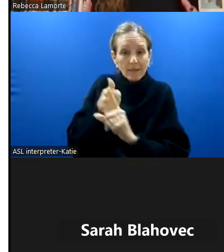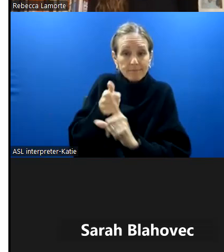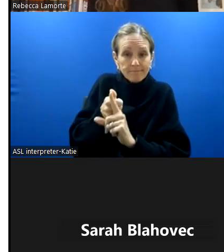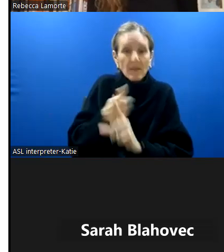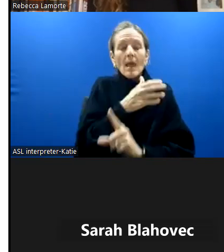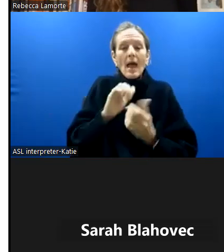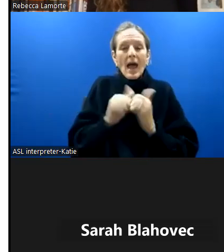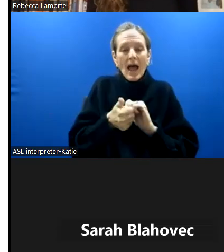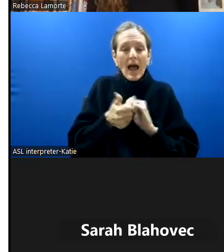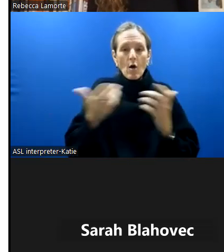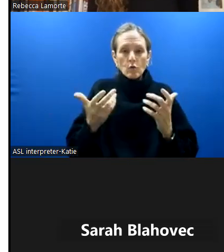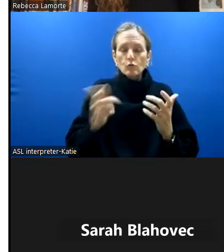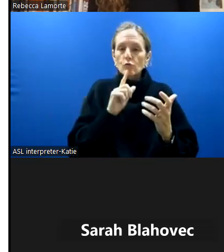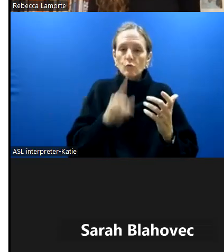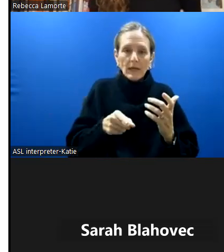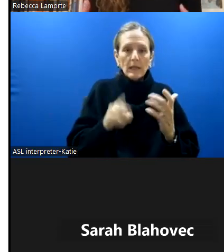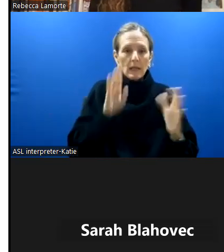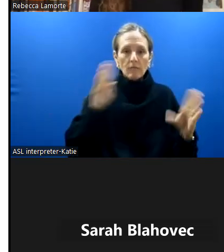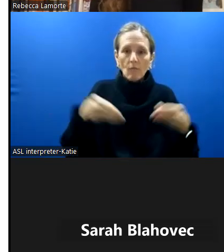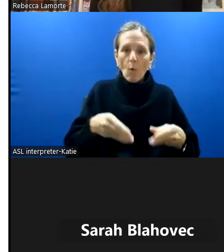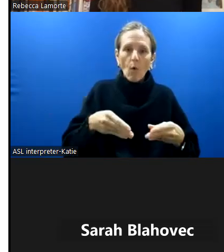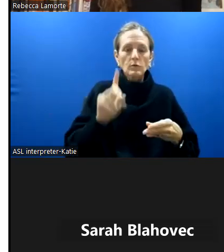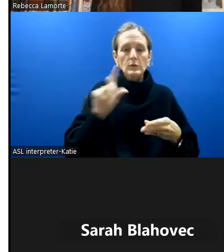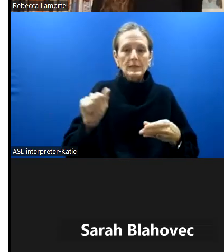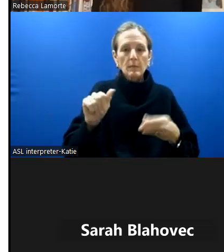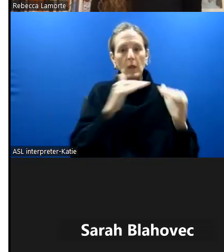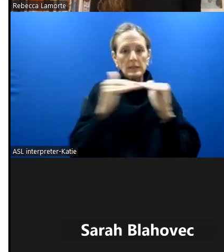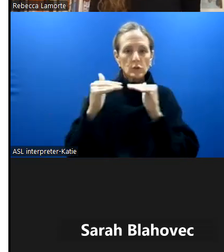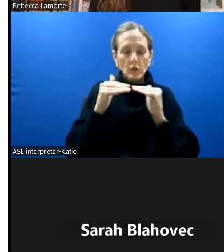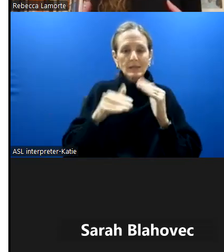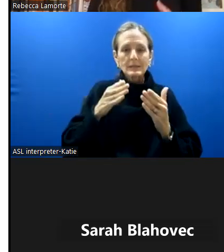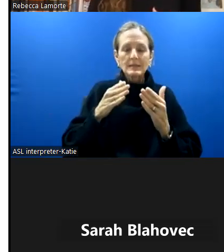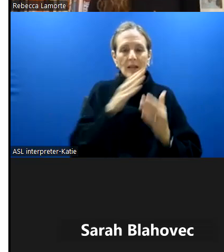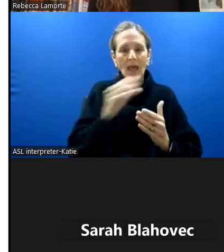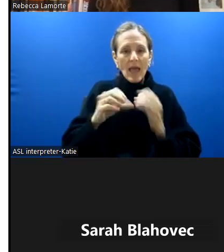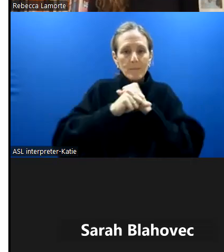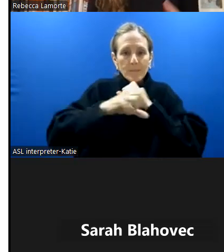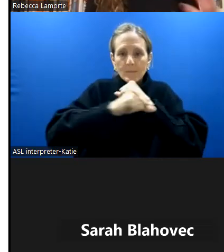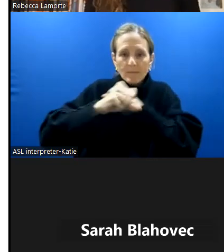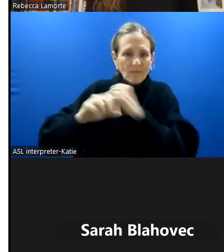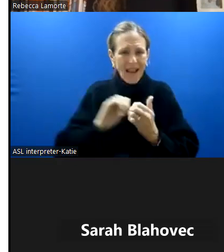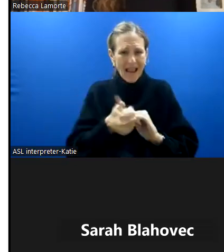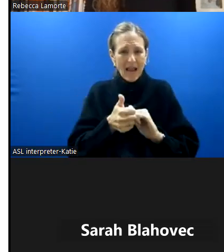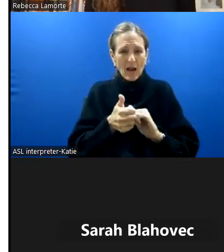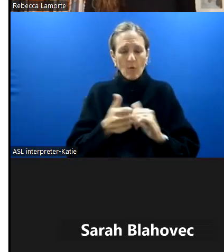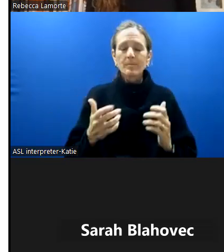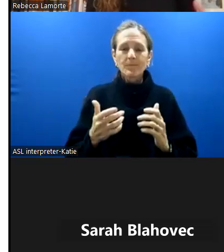focusing on disability justice and being sure we're not just thinking about it in niche ways or assigning people with disabilities